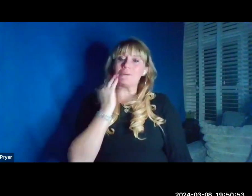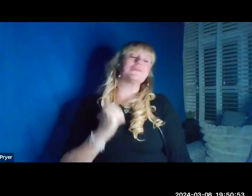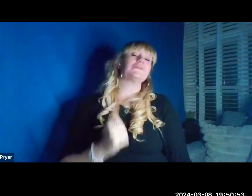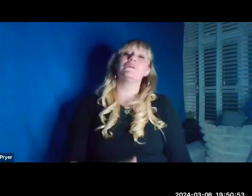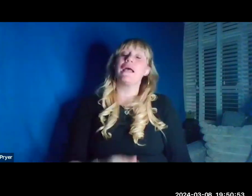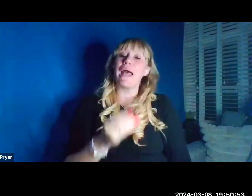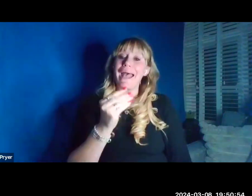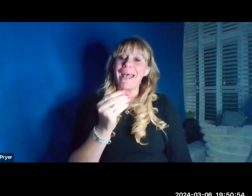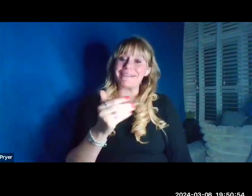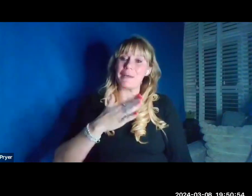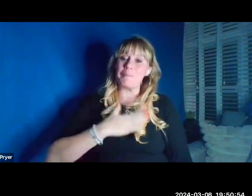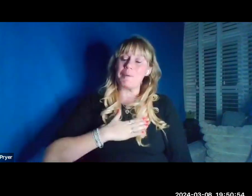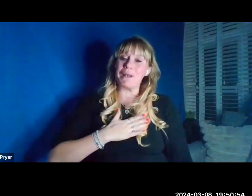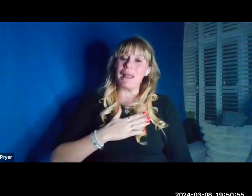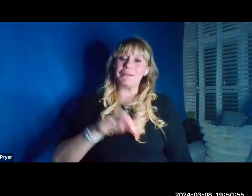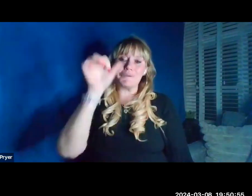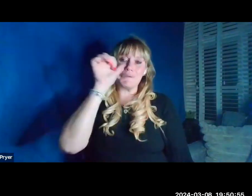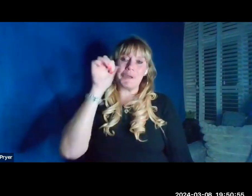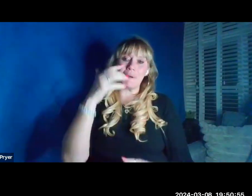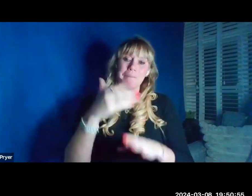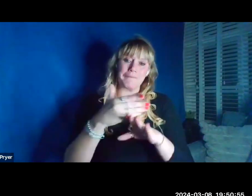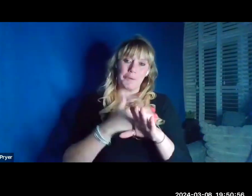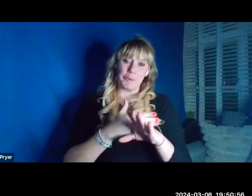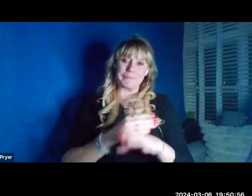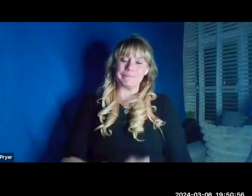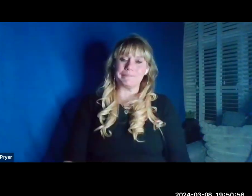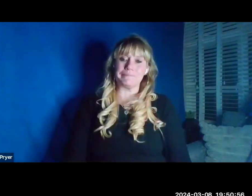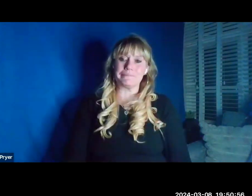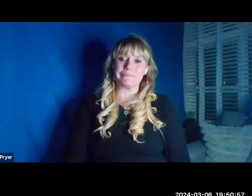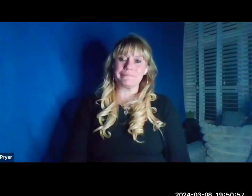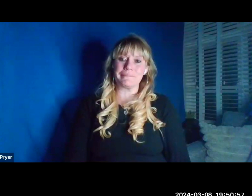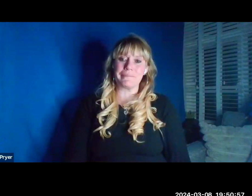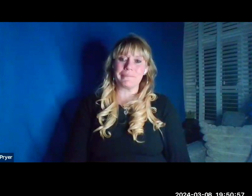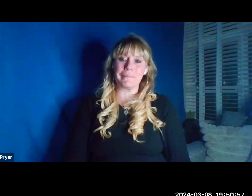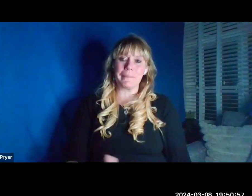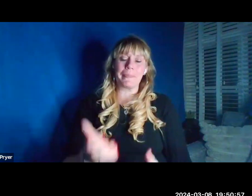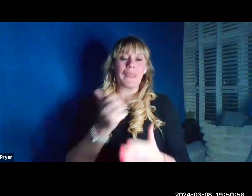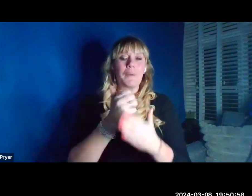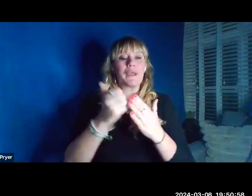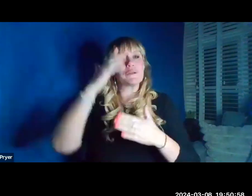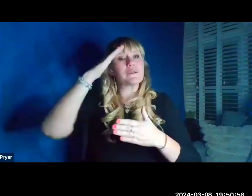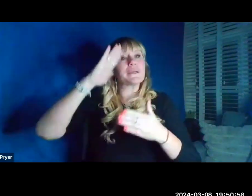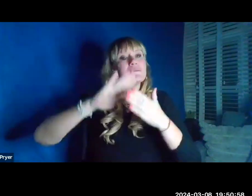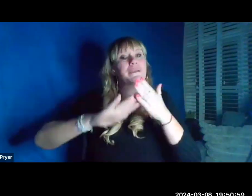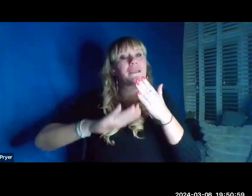who have gone before us. We also experience deep sadness and anger,